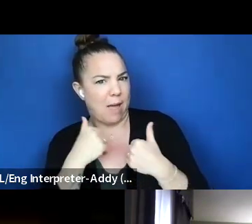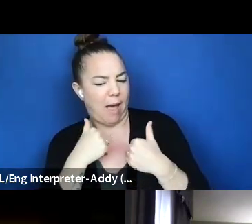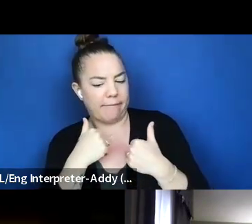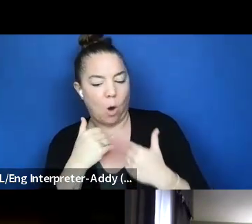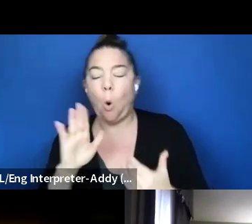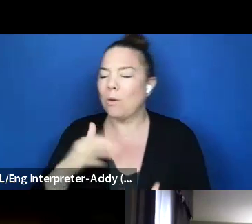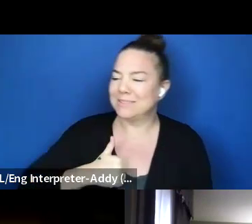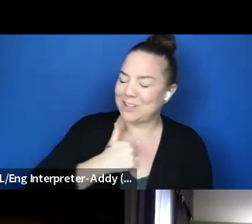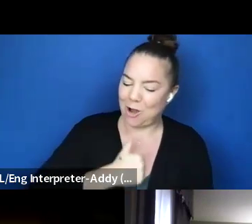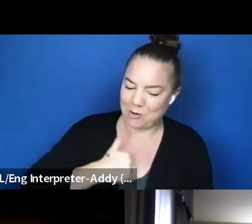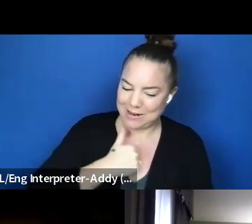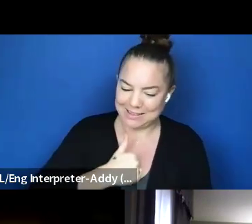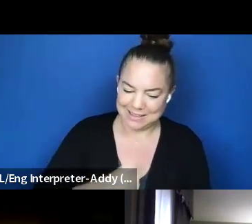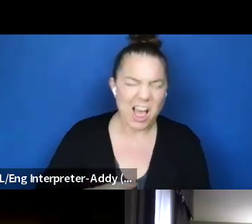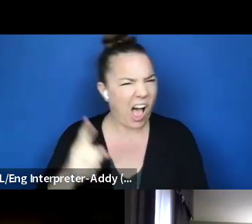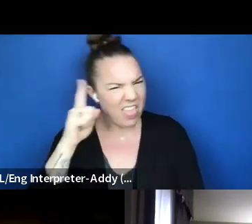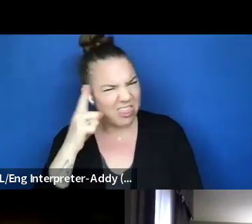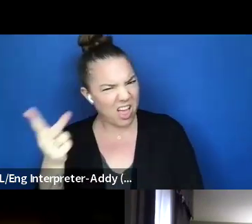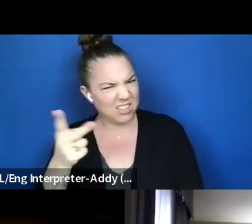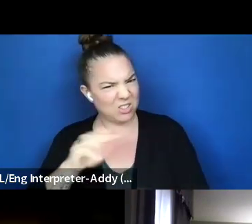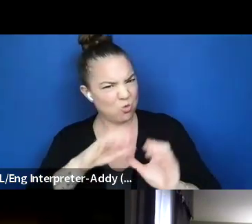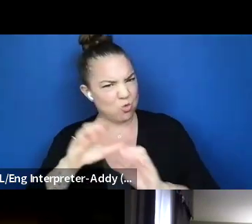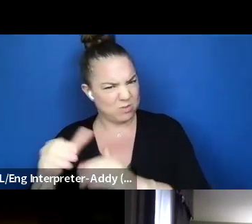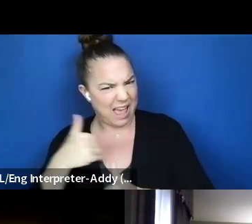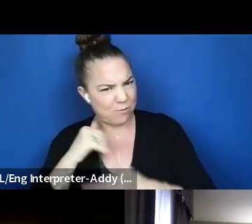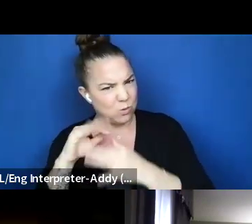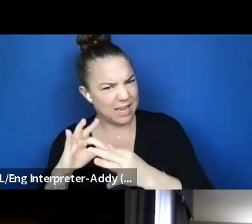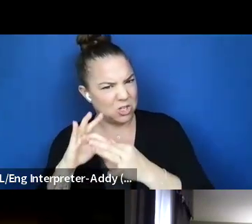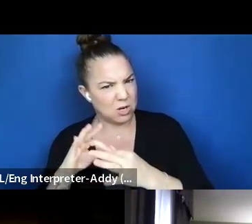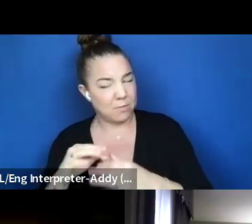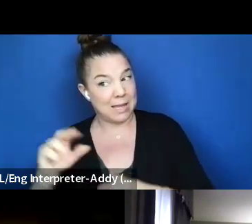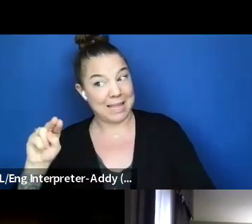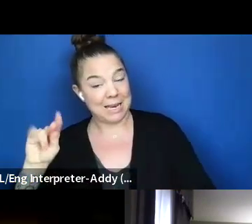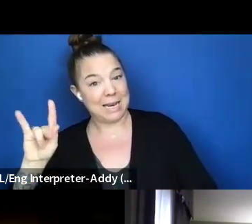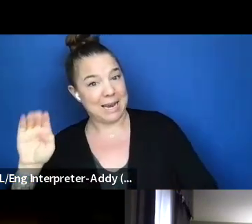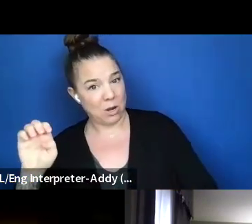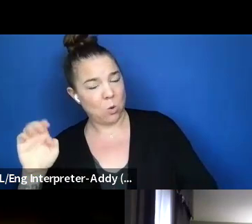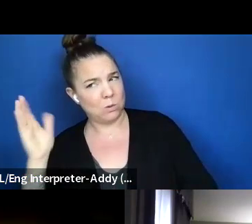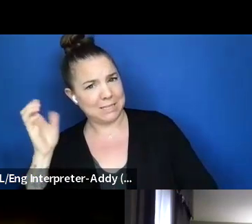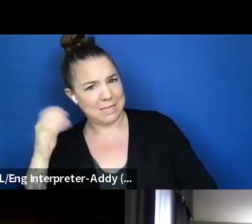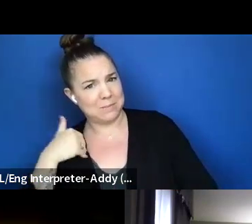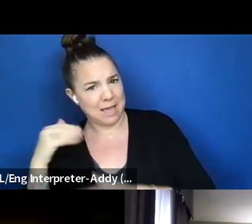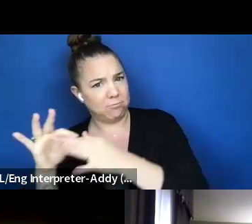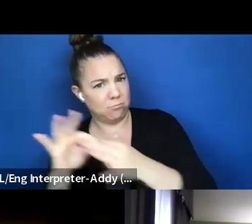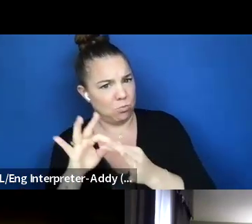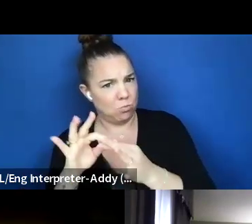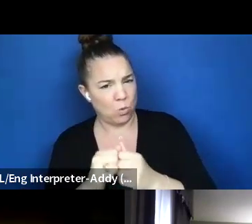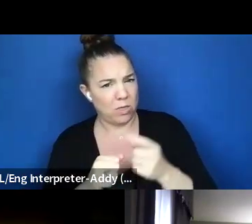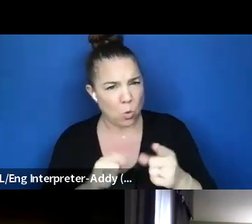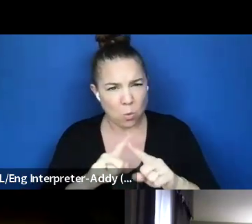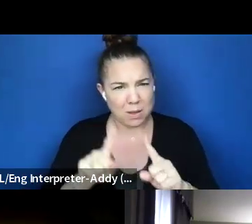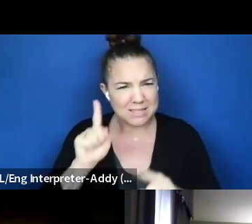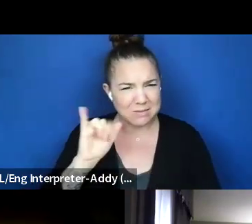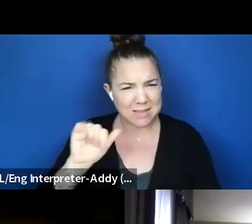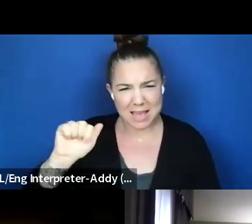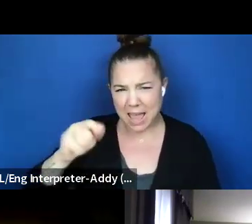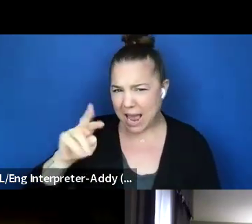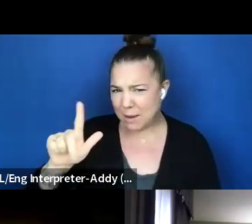Leelynn Brady: but you guys did have a relationship from what I've heard on the nickel side. But now it's sounding like on the April side. That's not the case.